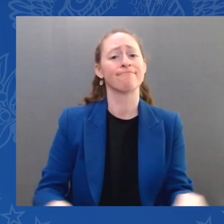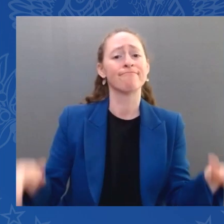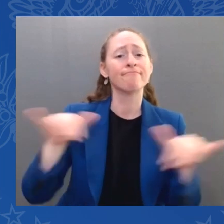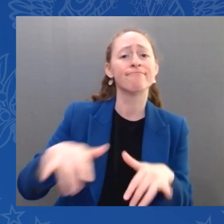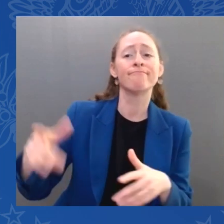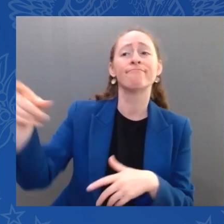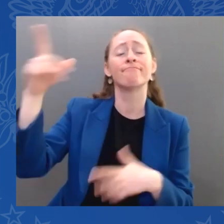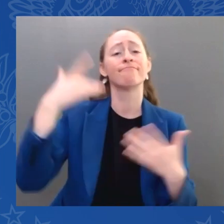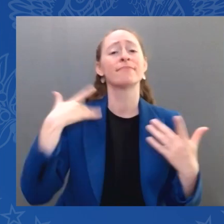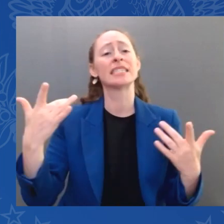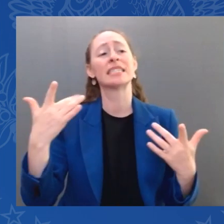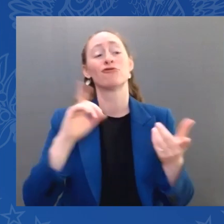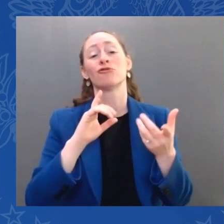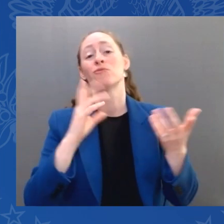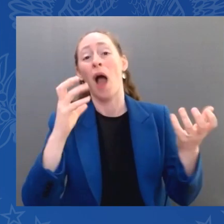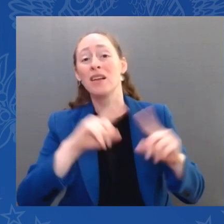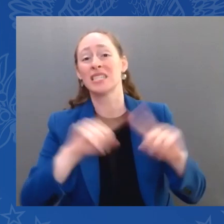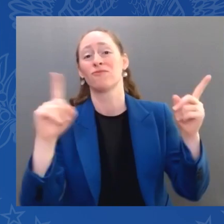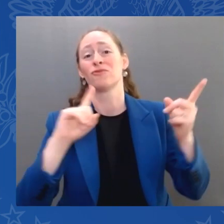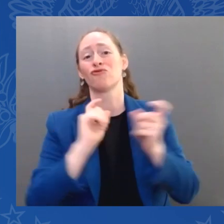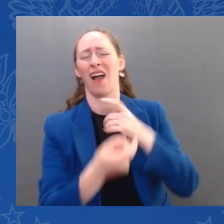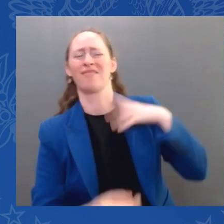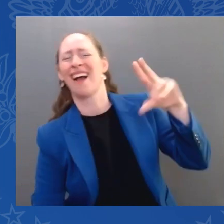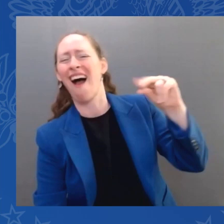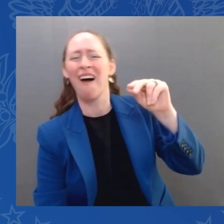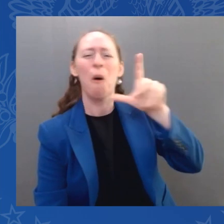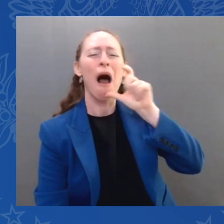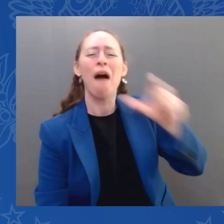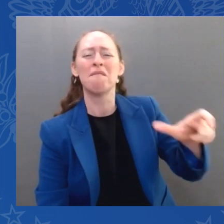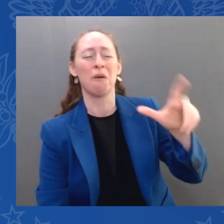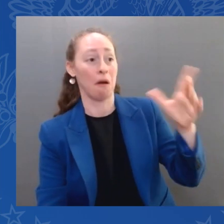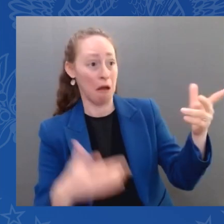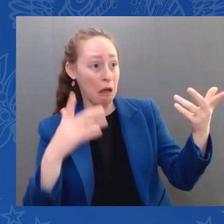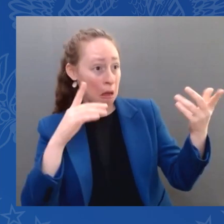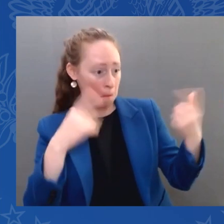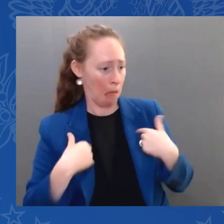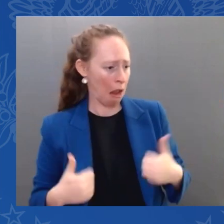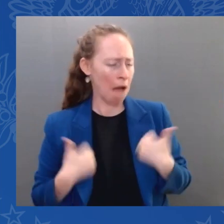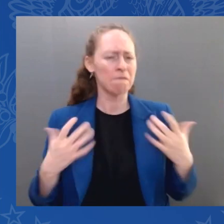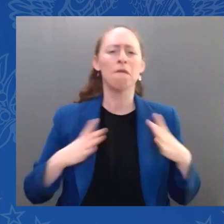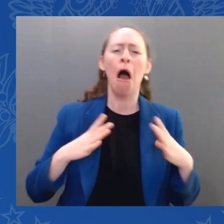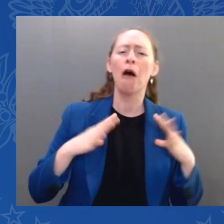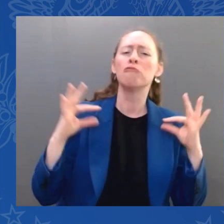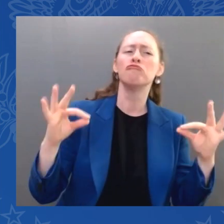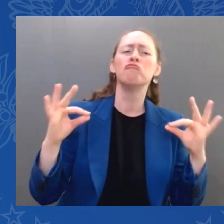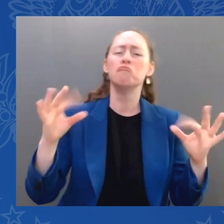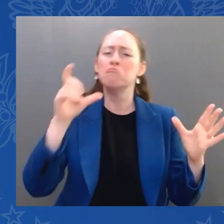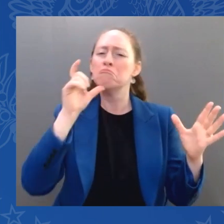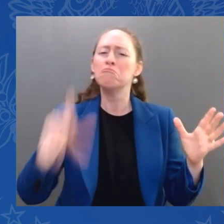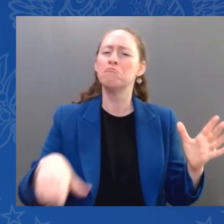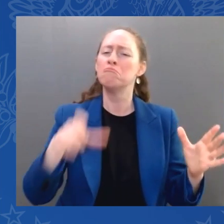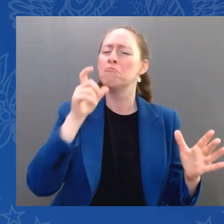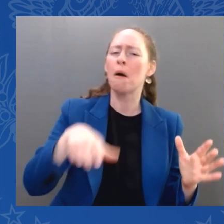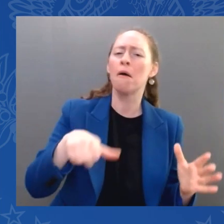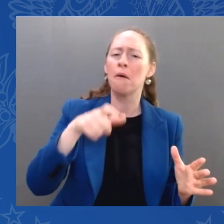As we have seen, no community is immune to the fallout. Rather, the fallout is landing in our backyard on a weekly basis.